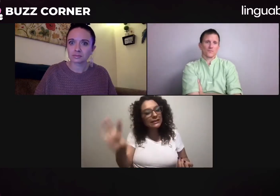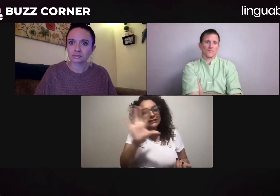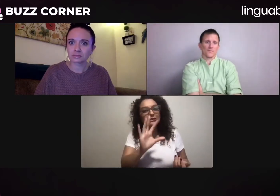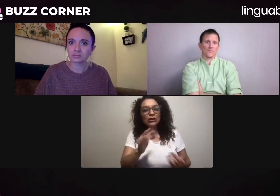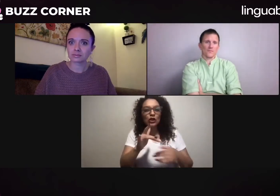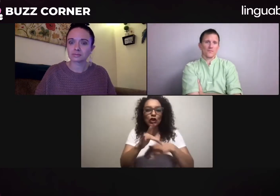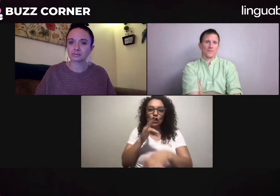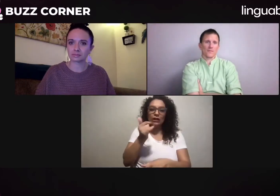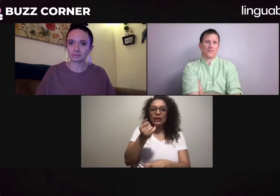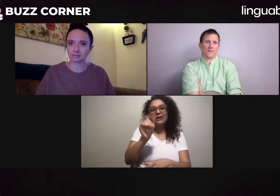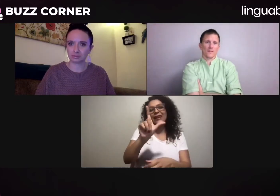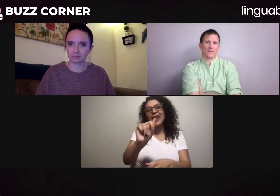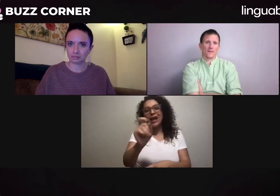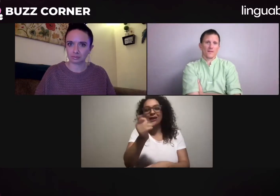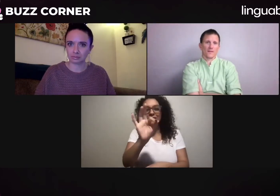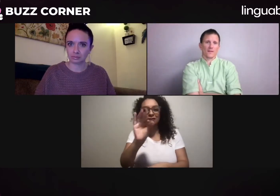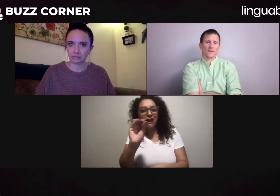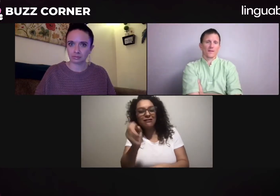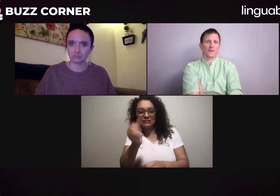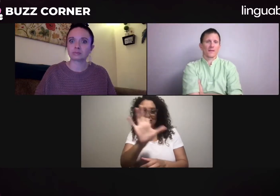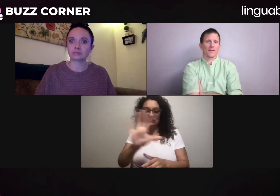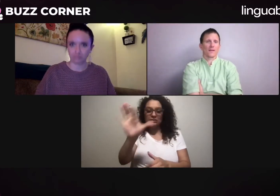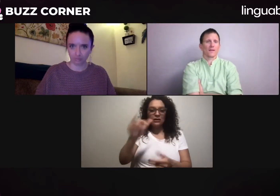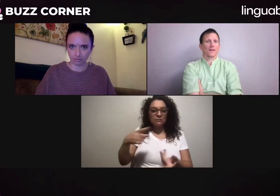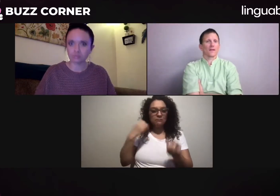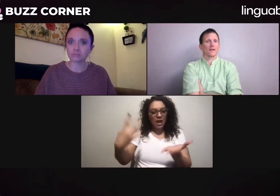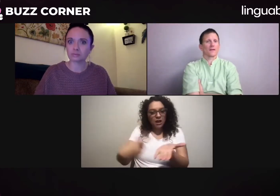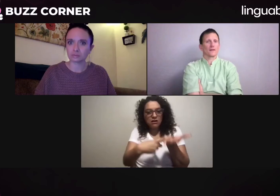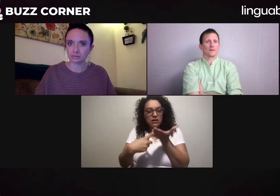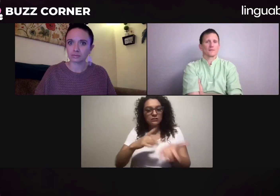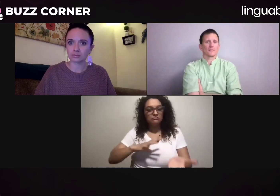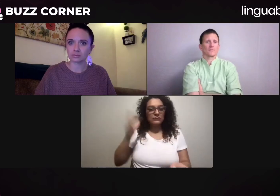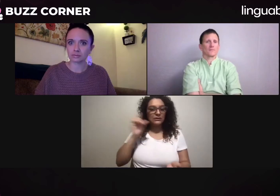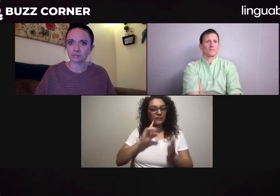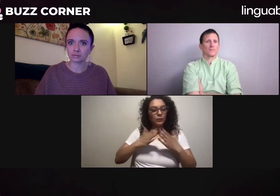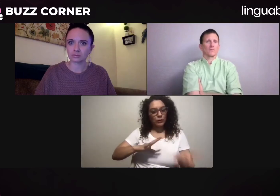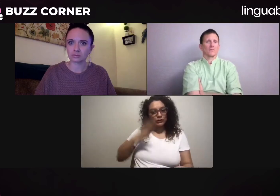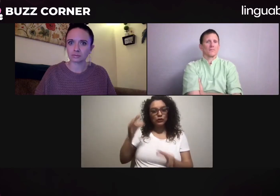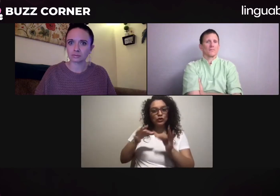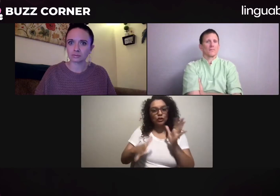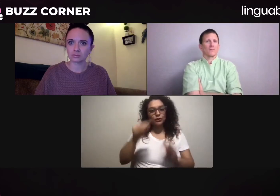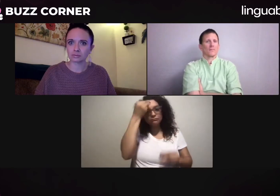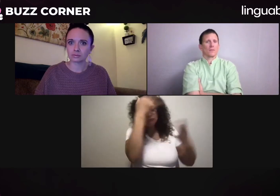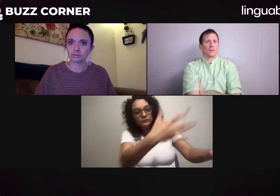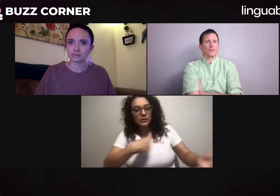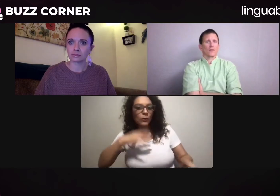So I want to say, like maybe late nineties, early 2000s, there was a lot of discussions happening